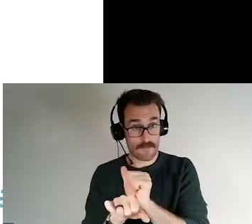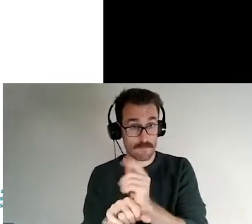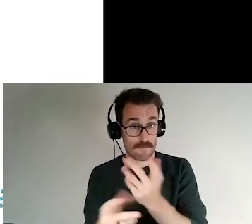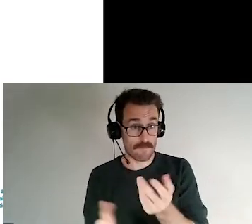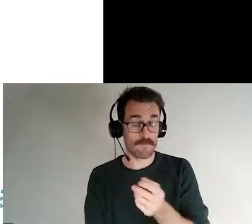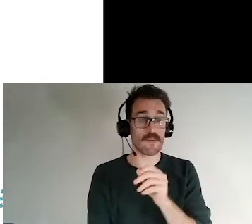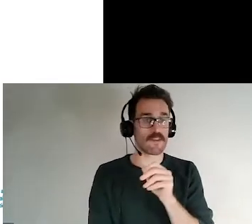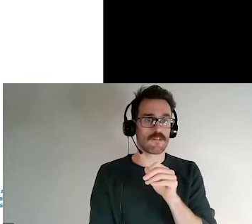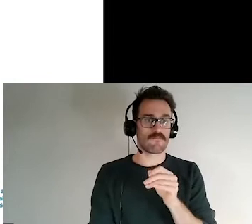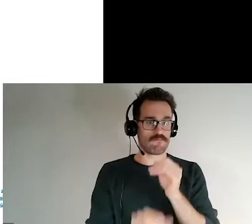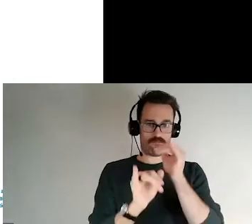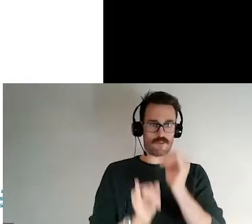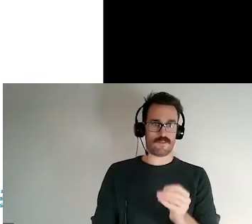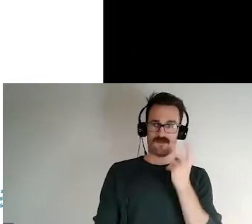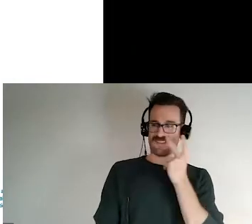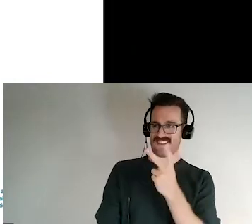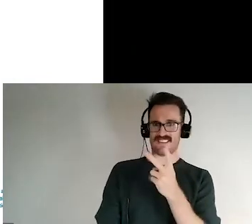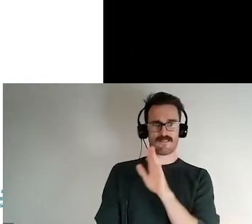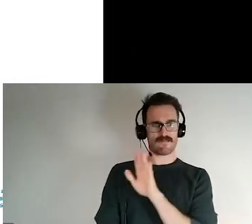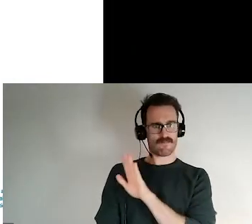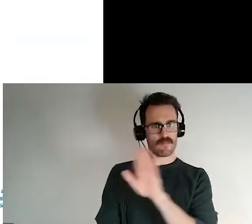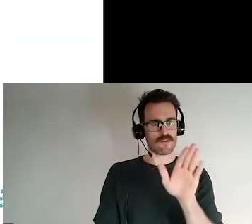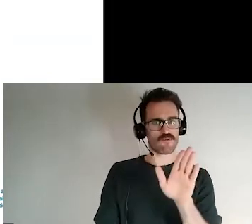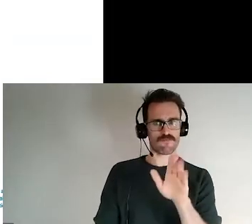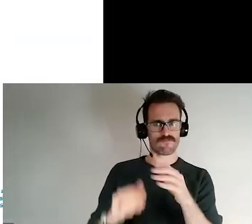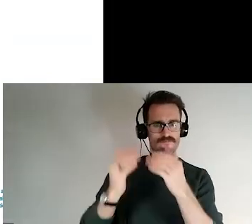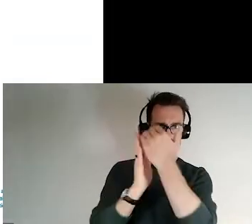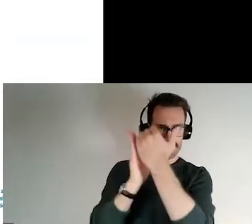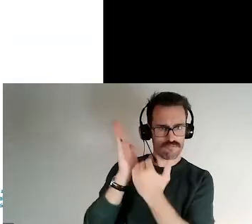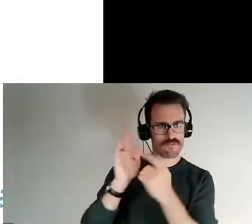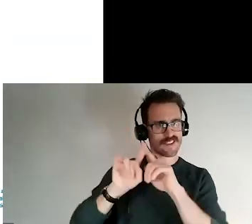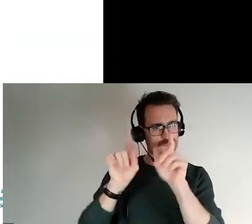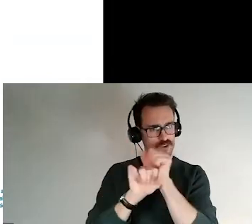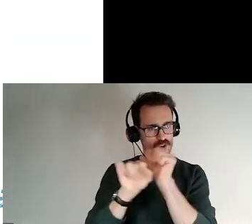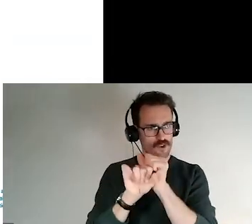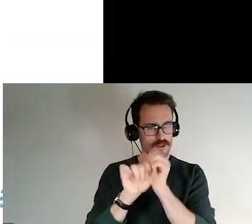a wide range of examples that are tailored to all kinds of different jobs. The person would say yes